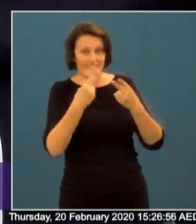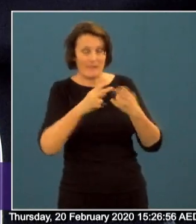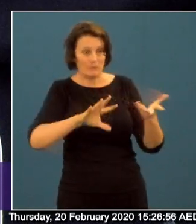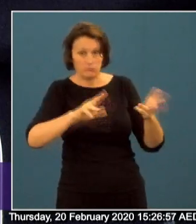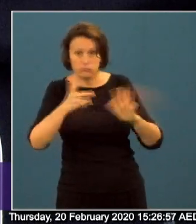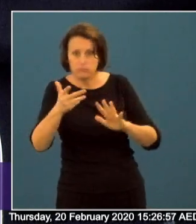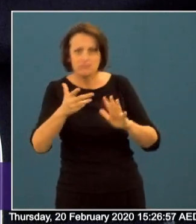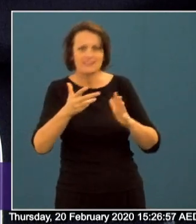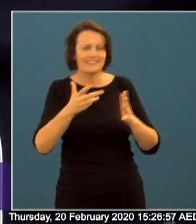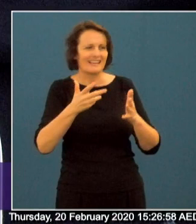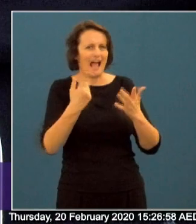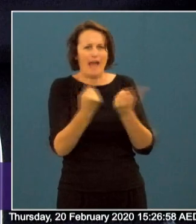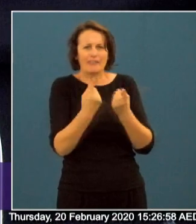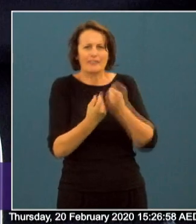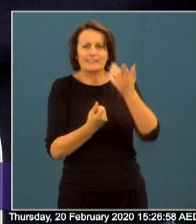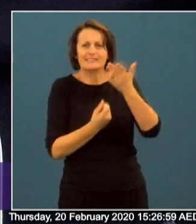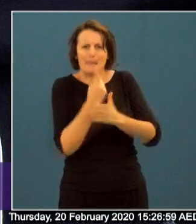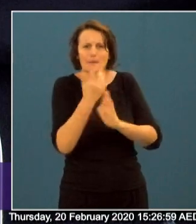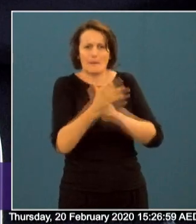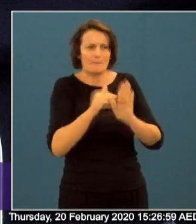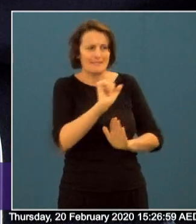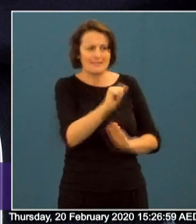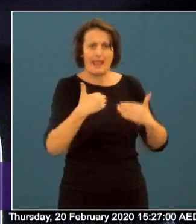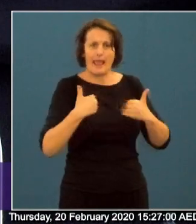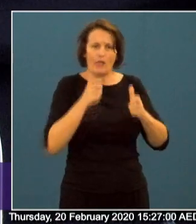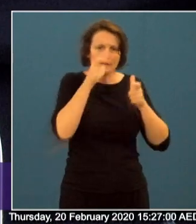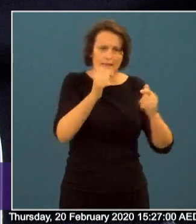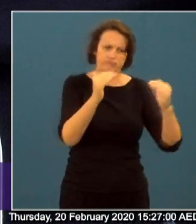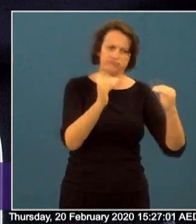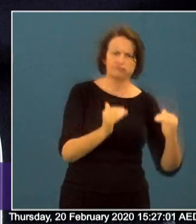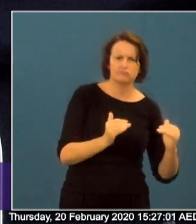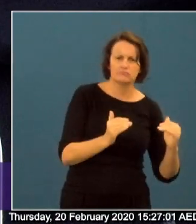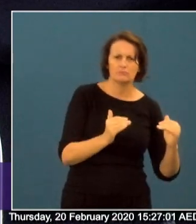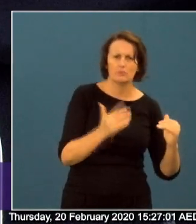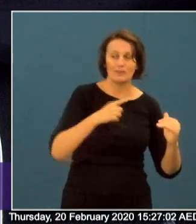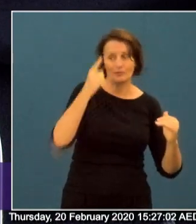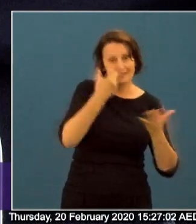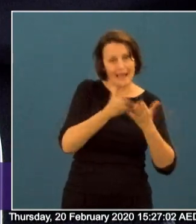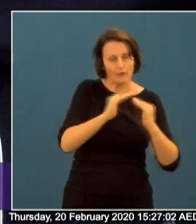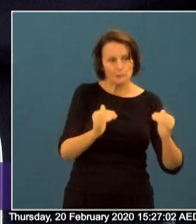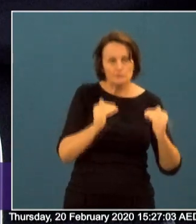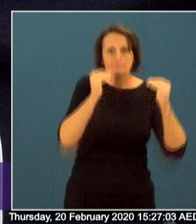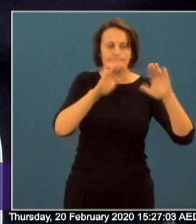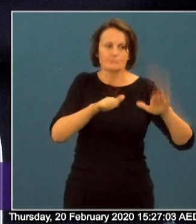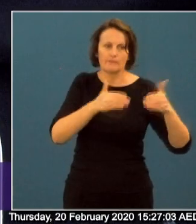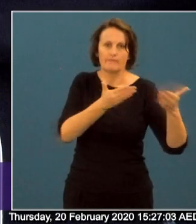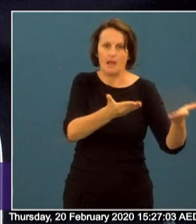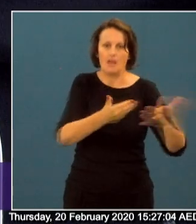Those are really important values to be brought in. I also think that we need to be more thoughtful about how we consider